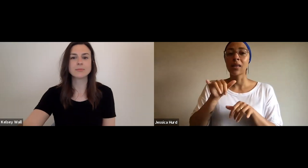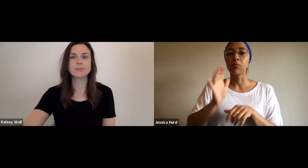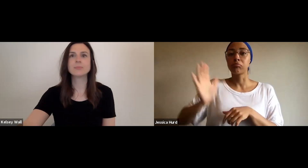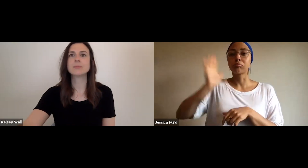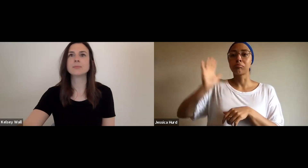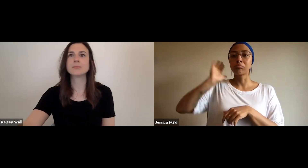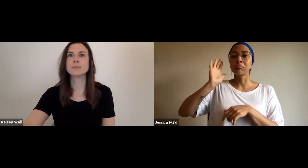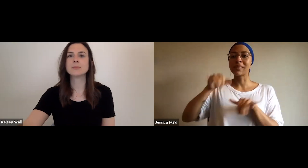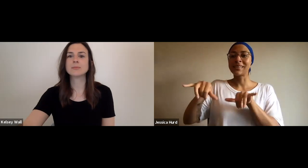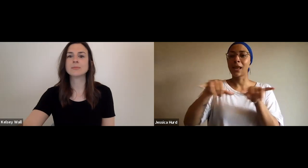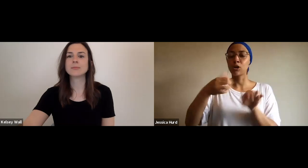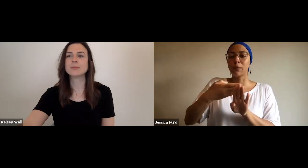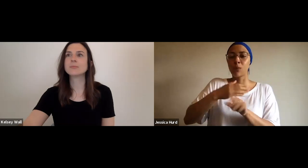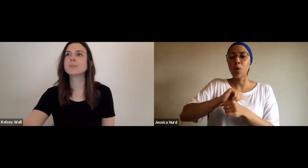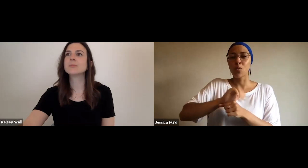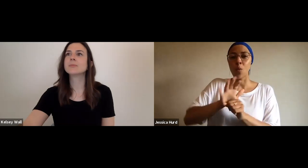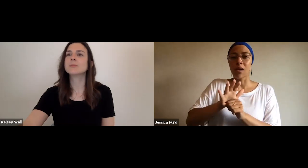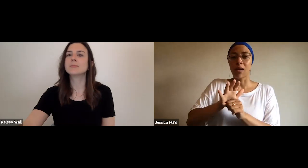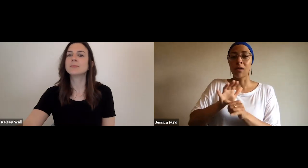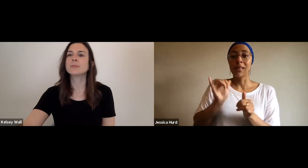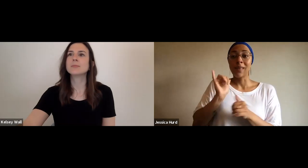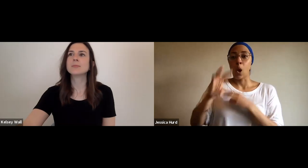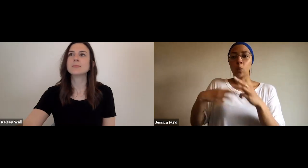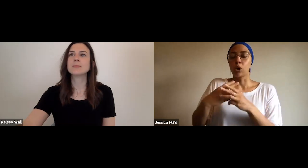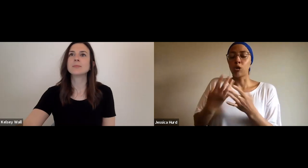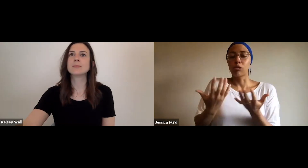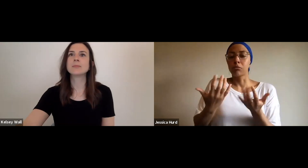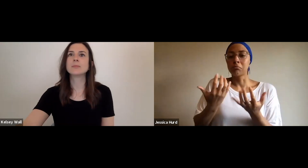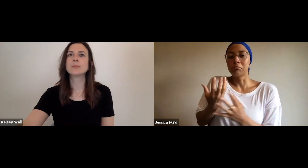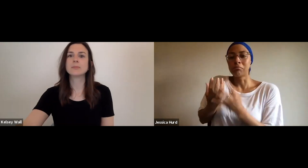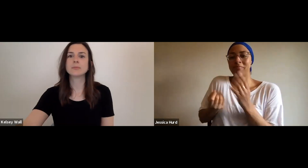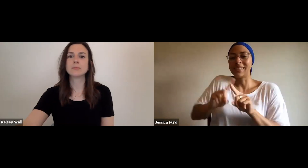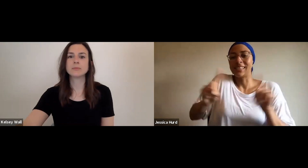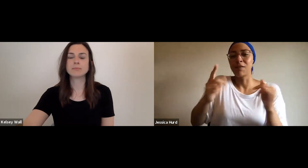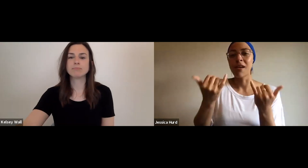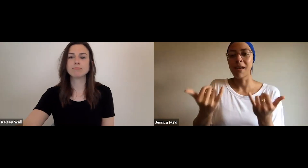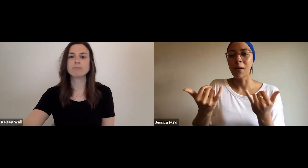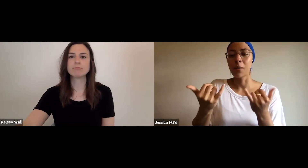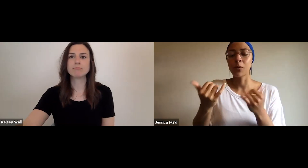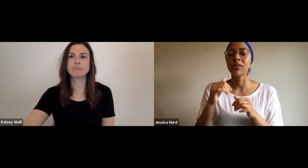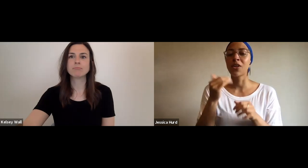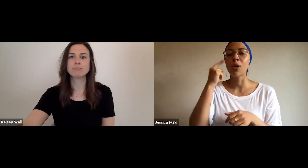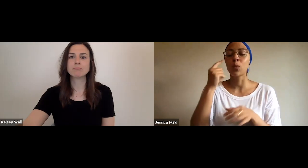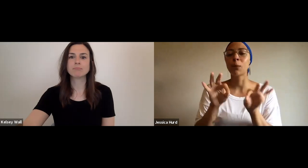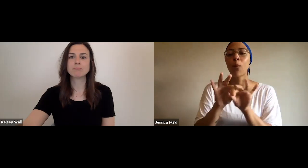but that's only based on what the world was before, and that now after COVID-19, that world is gone.